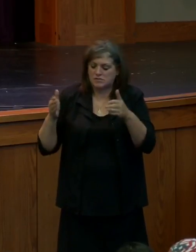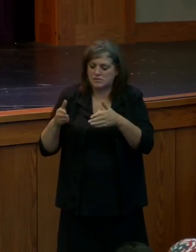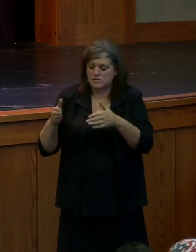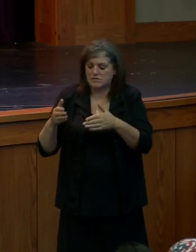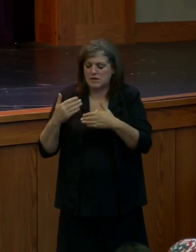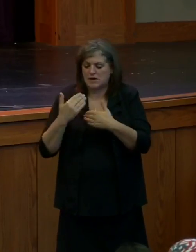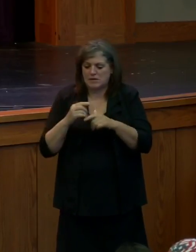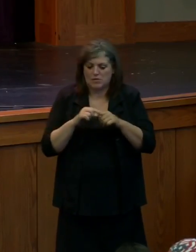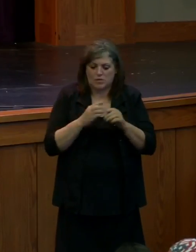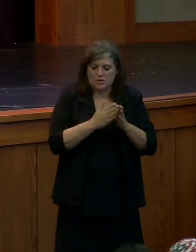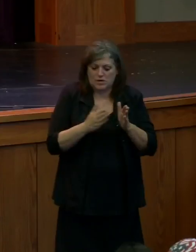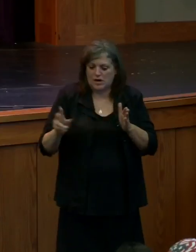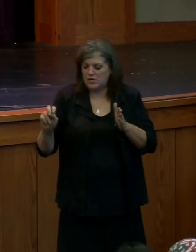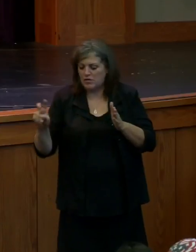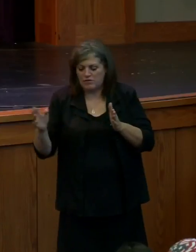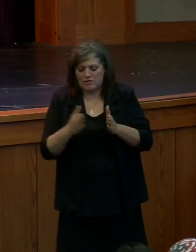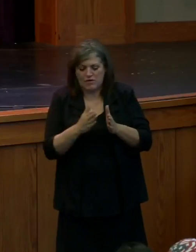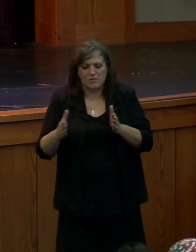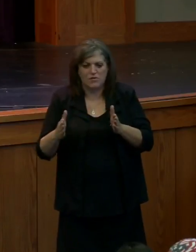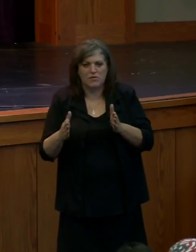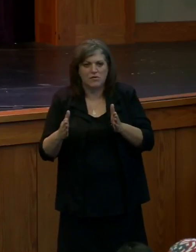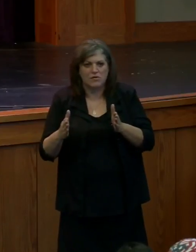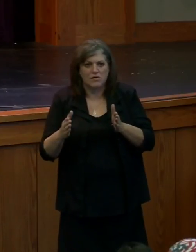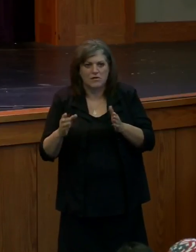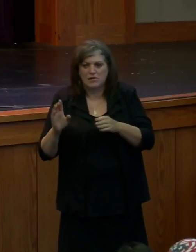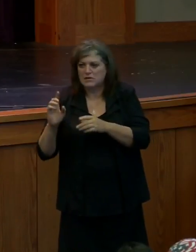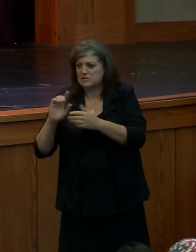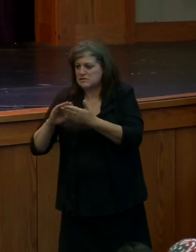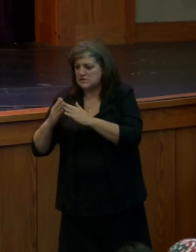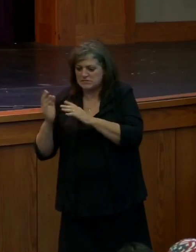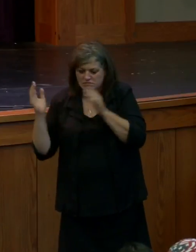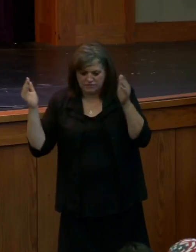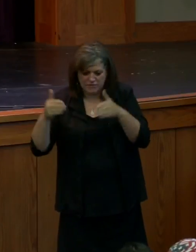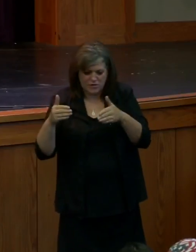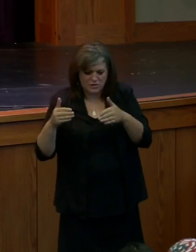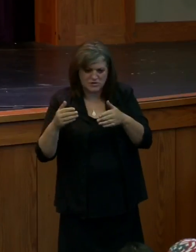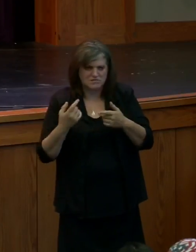AND NOVEMBER FOR THE CITY TO GET BUSY ON THESE THINGS WE HAVE AN